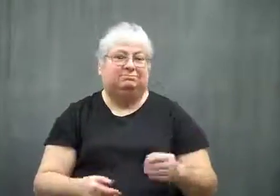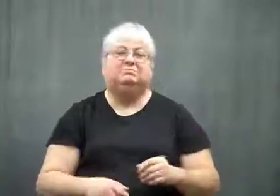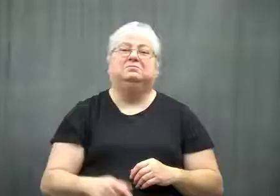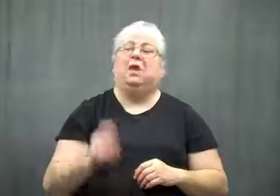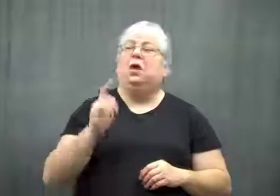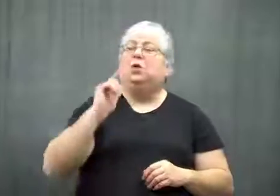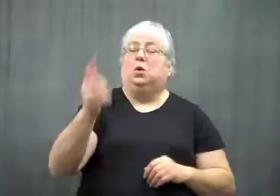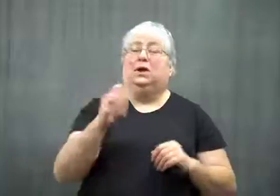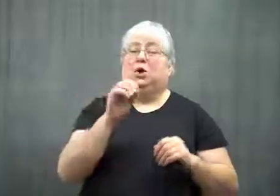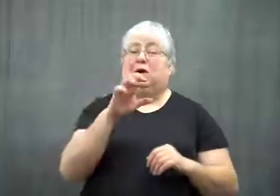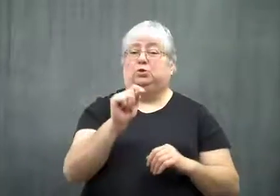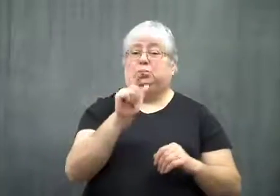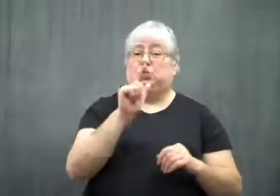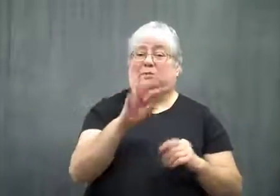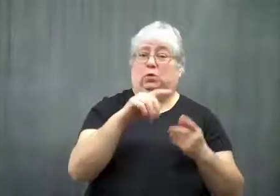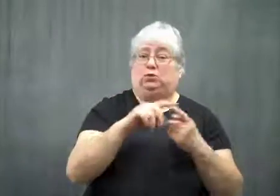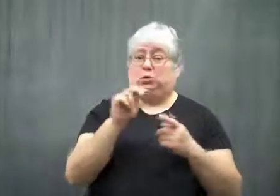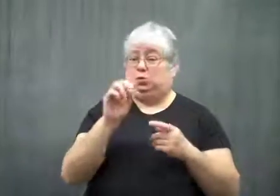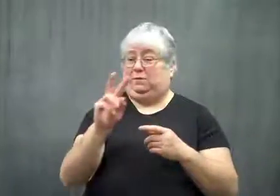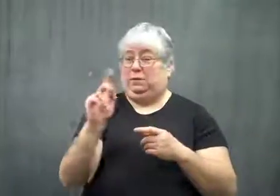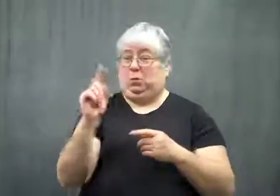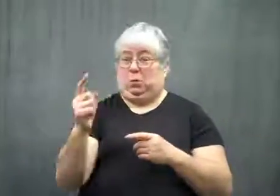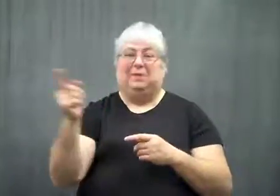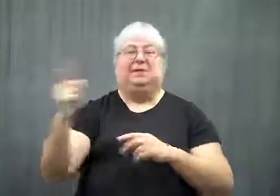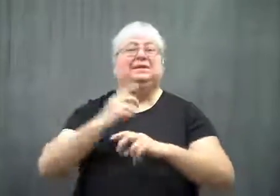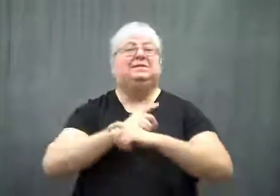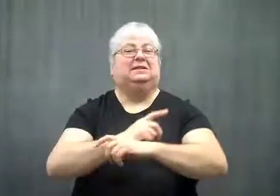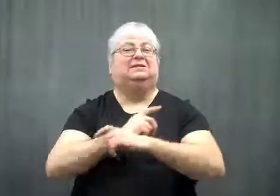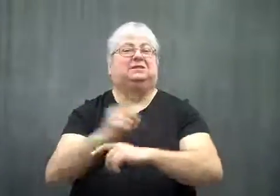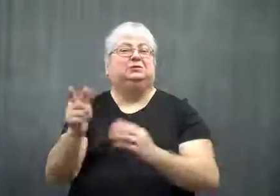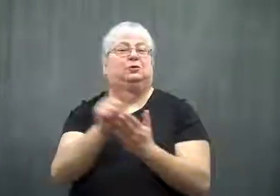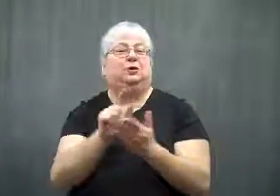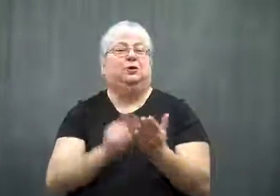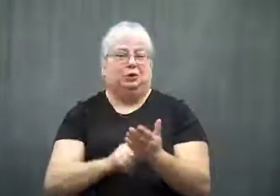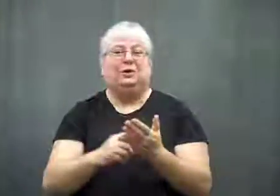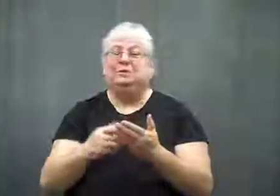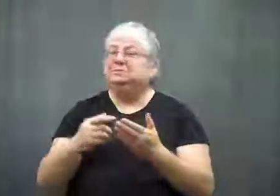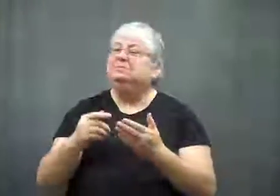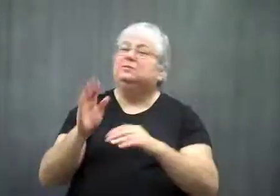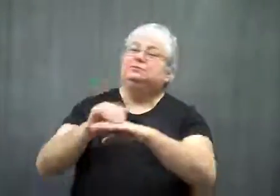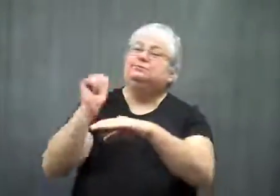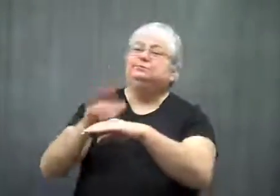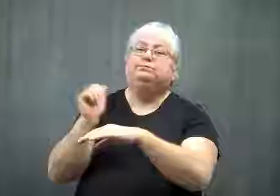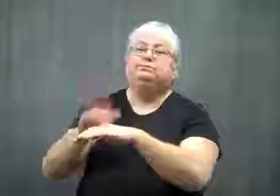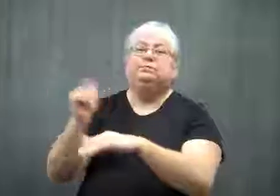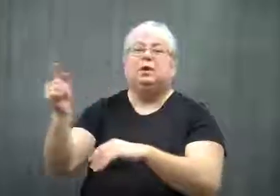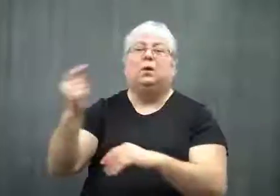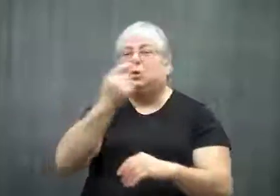The defense called witnesses from October 24 to November 1.